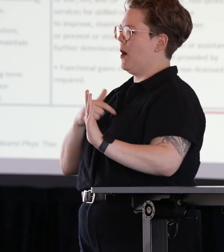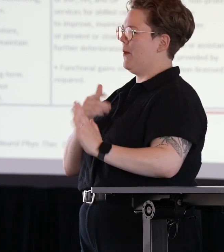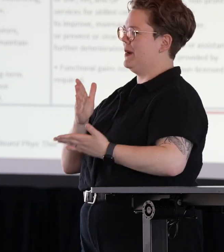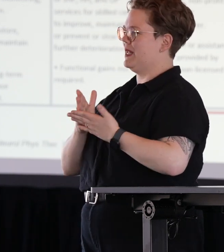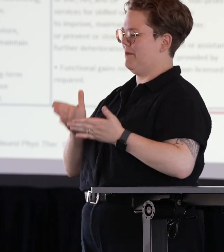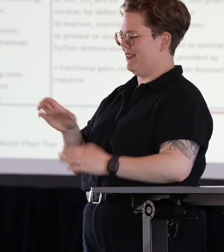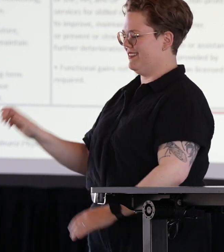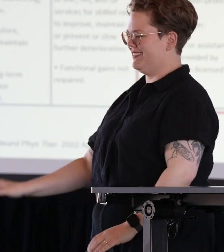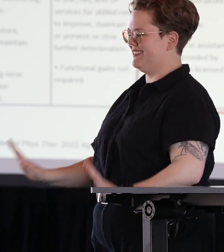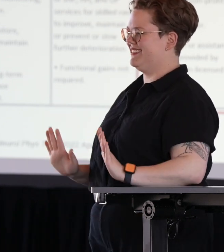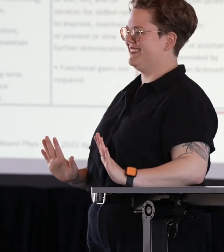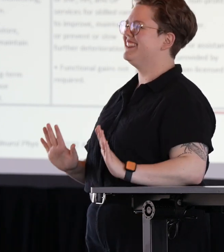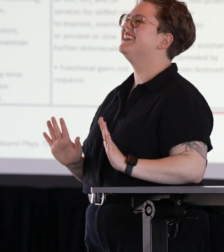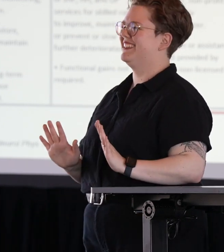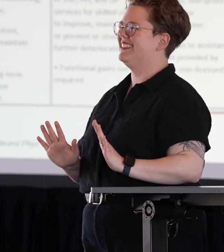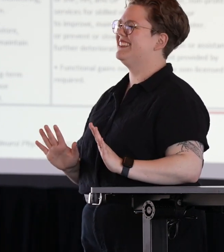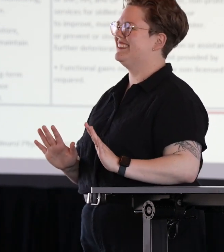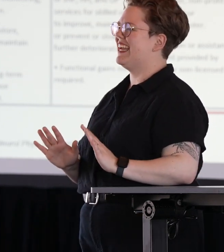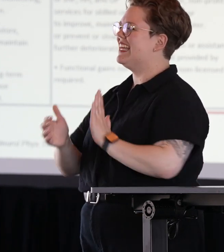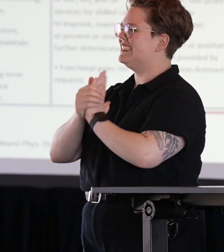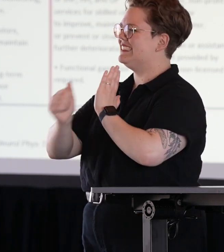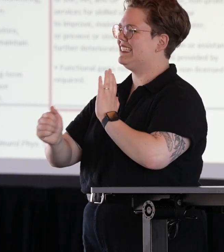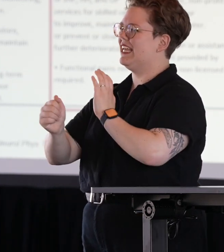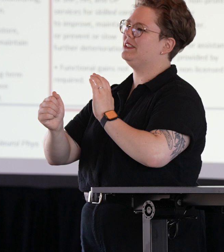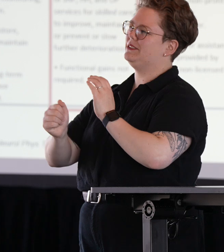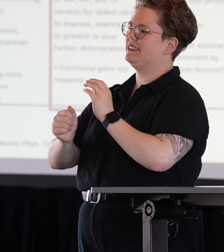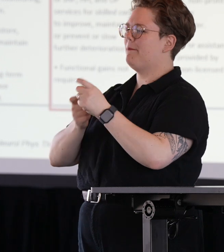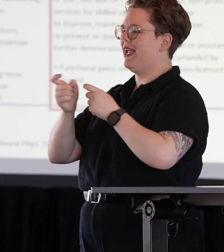down. Model three is skilled maintenance. All right, so what's about skilled maintenance? To highlight, this